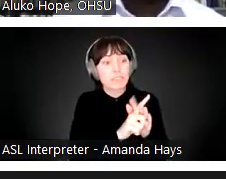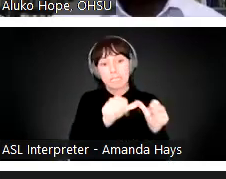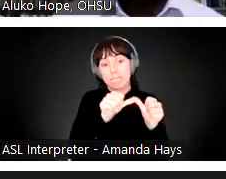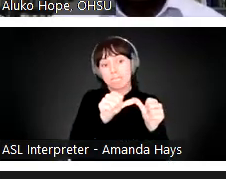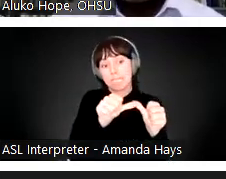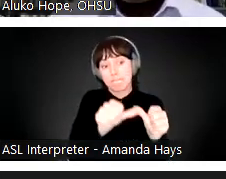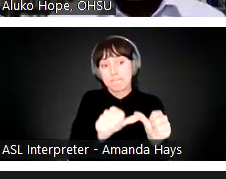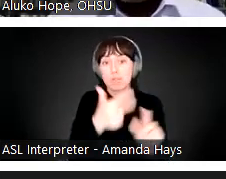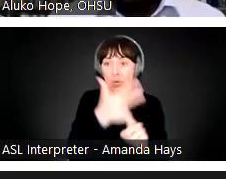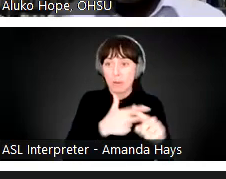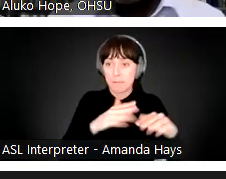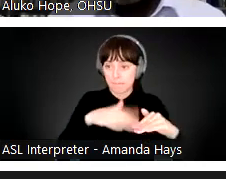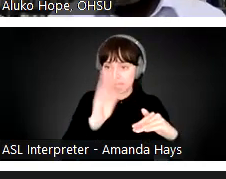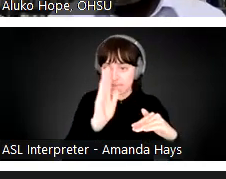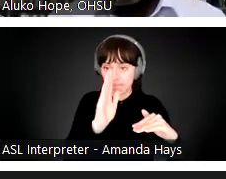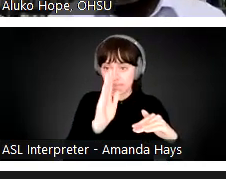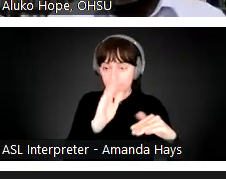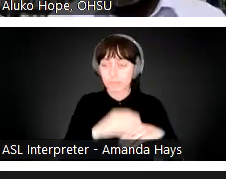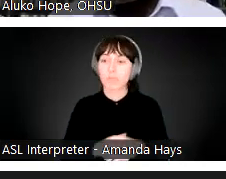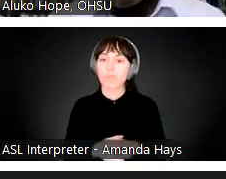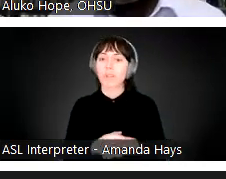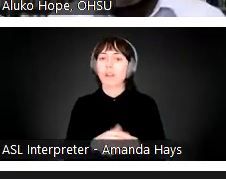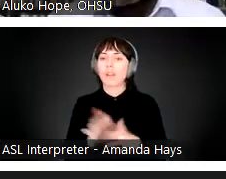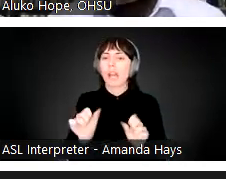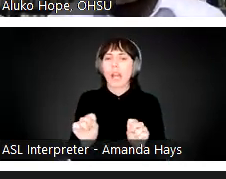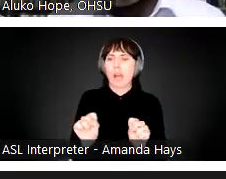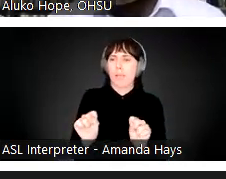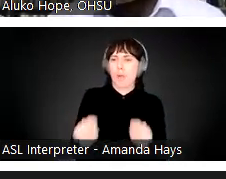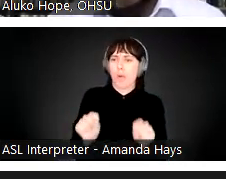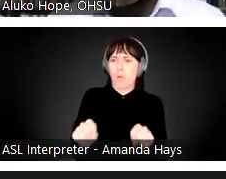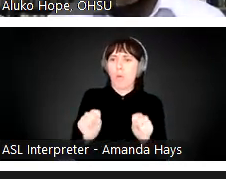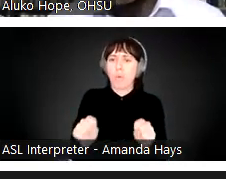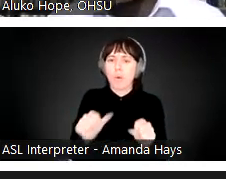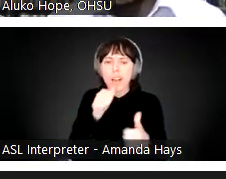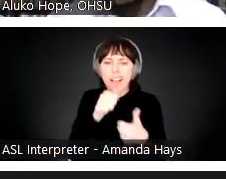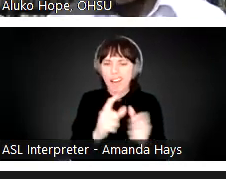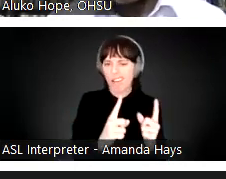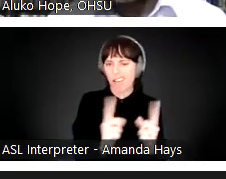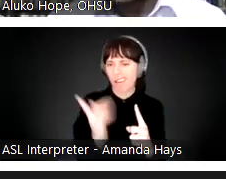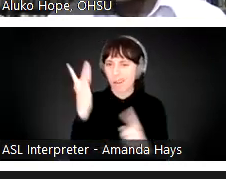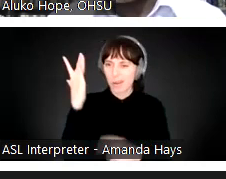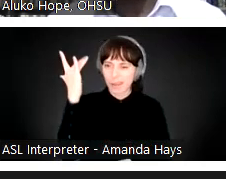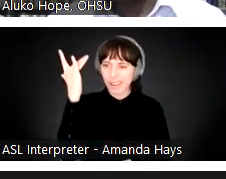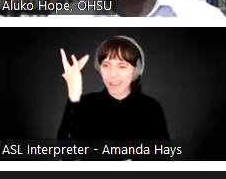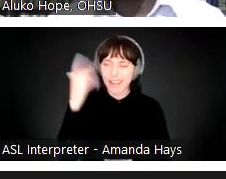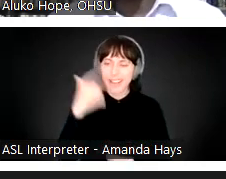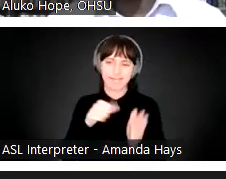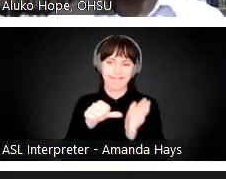probable or confirmed. That probable is is italicized partly to highlight that